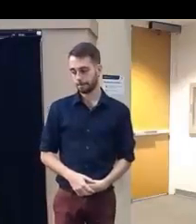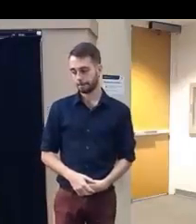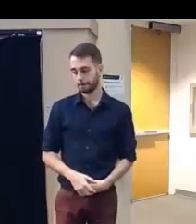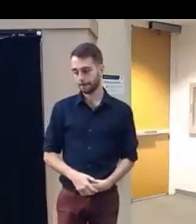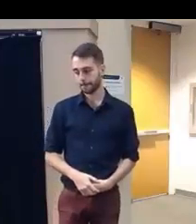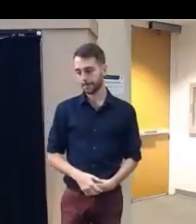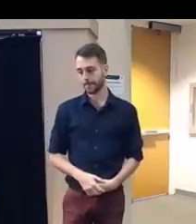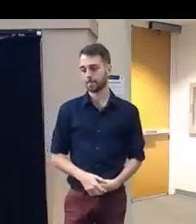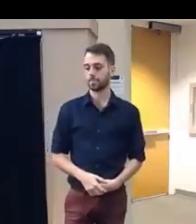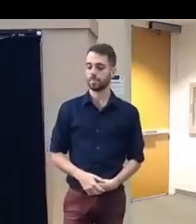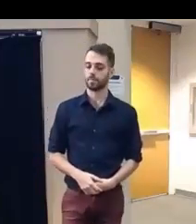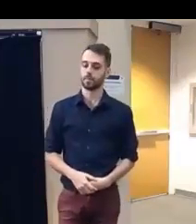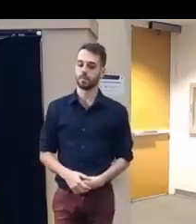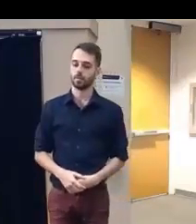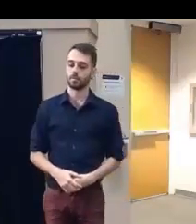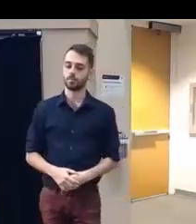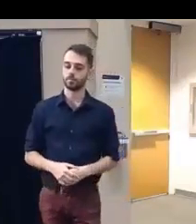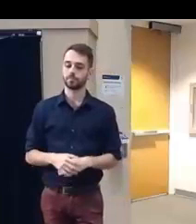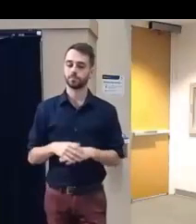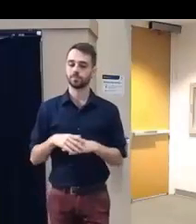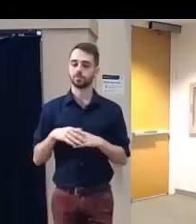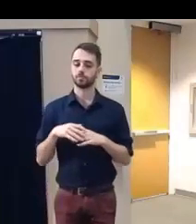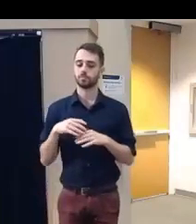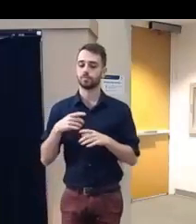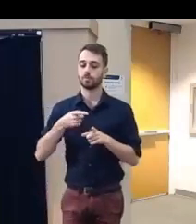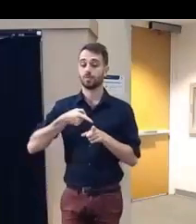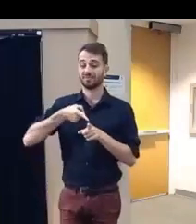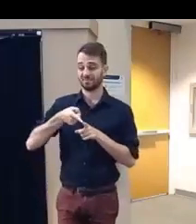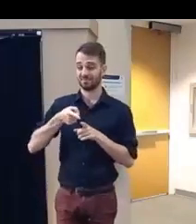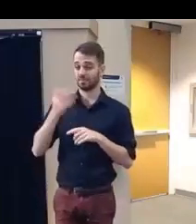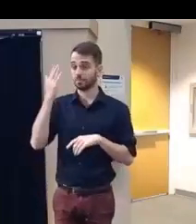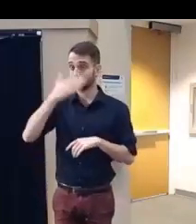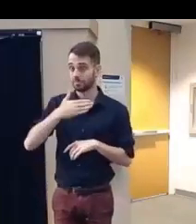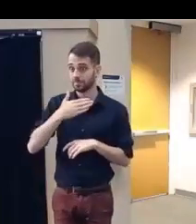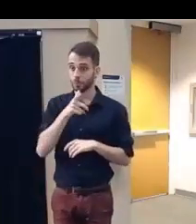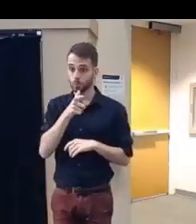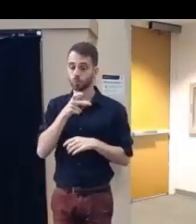didn't previously have in the interdisciplinary meeting was nursing and it was during that time